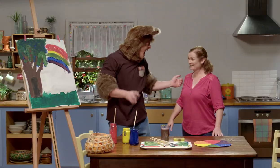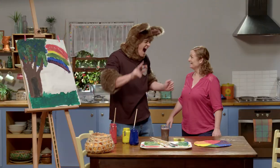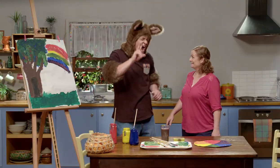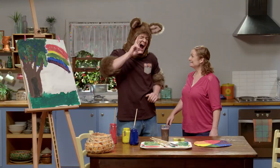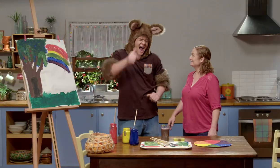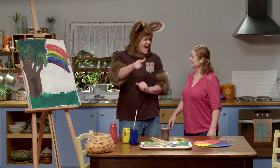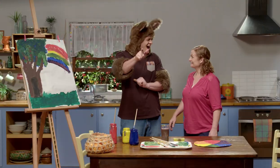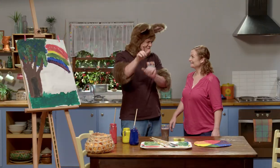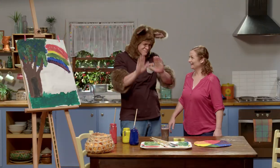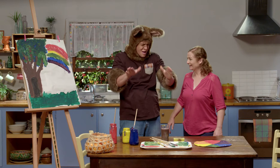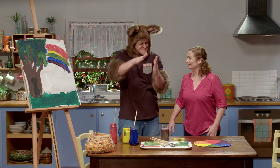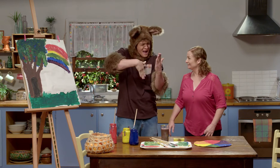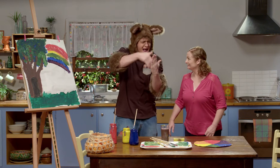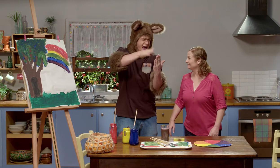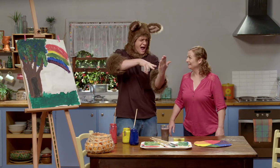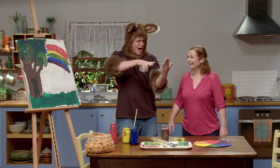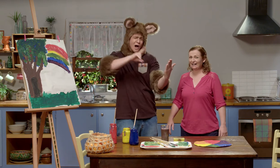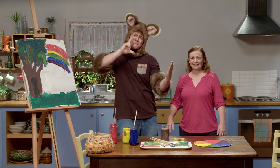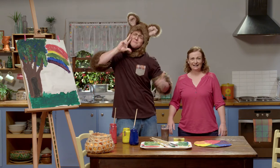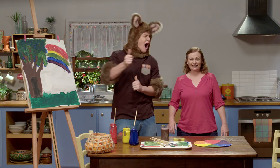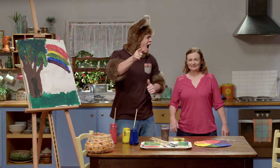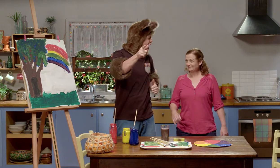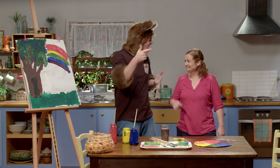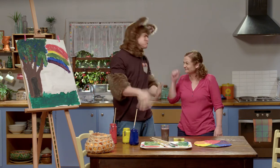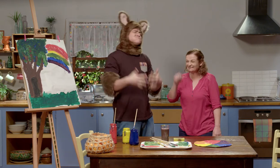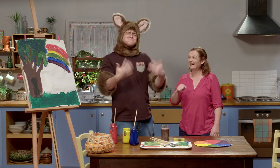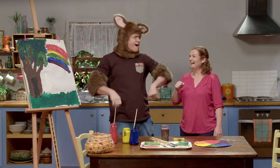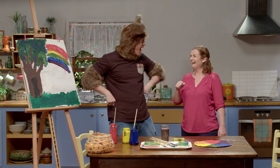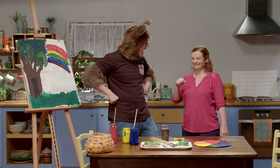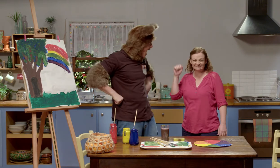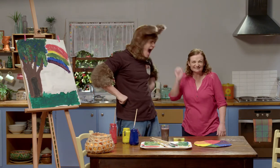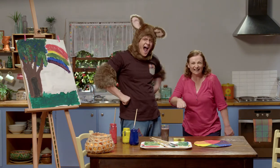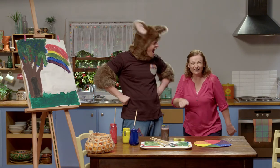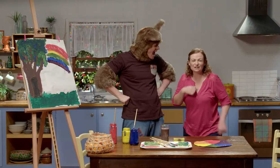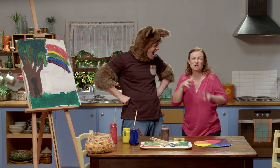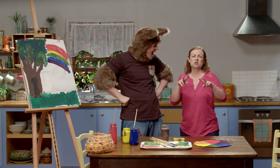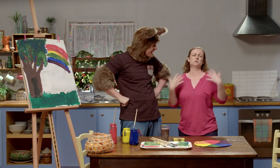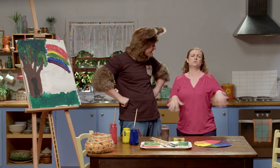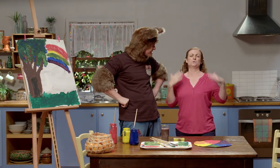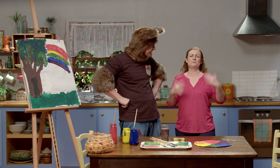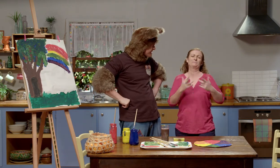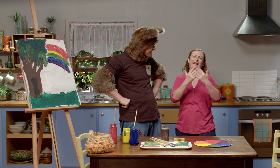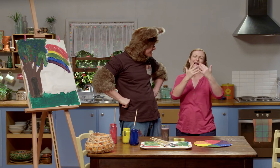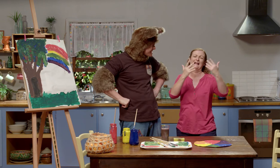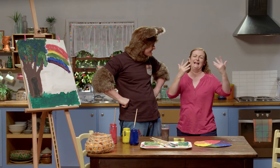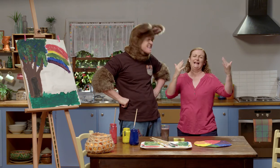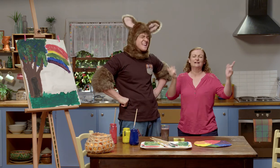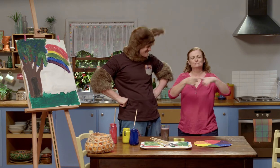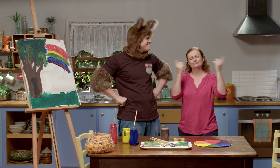Oh, Sally, wasn't that great? All those kids and those beautiful paintings. Yes, did you see all those wonderful colours